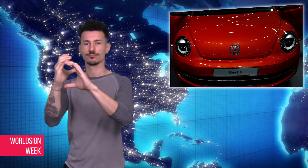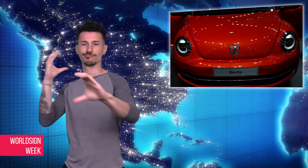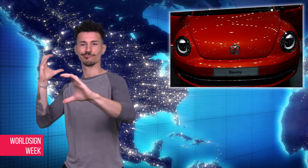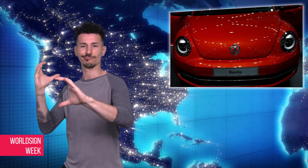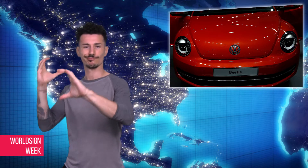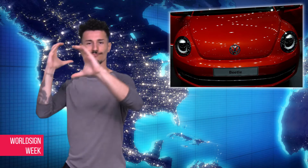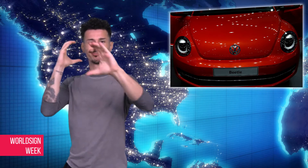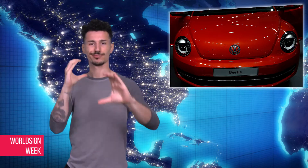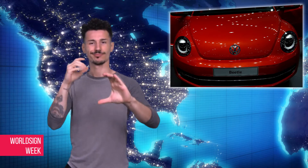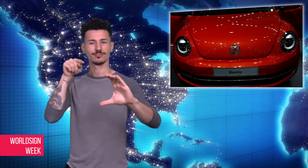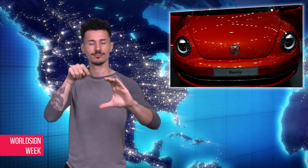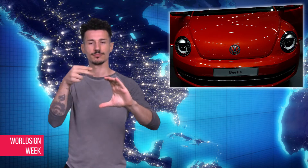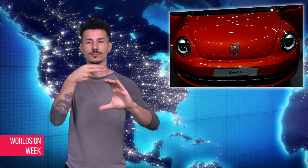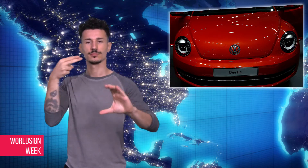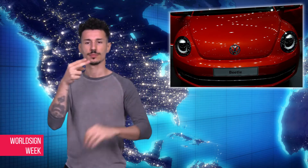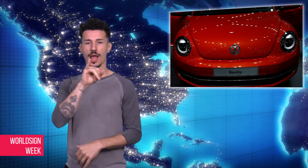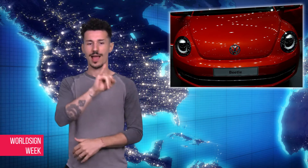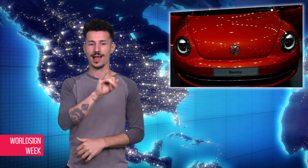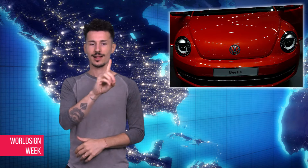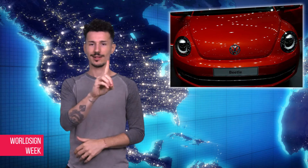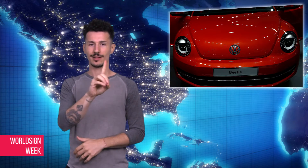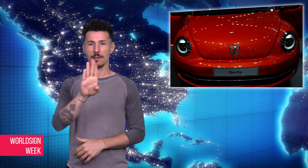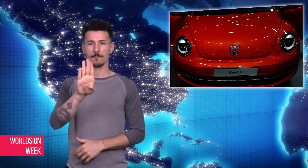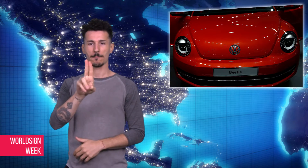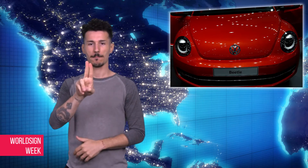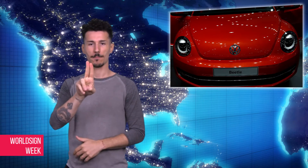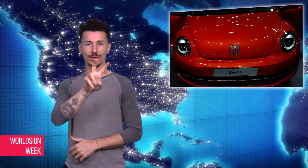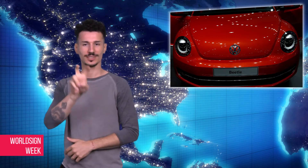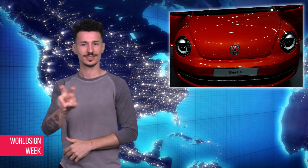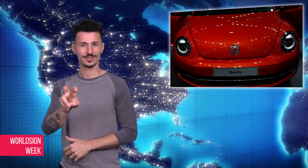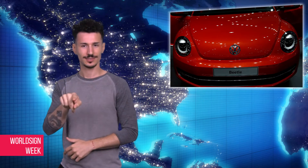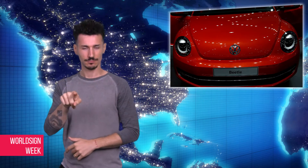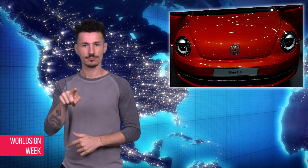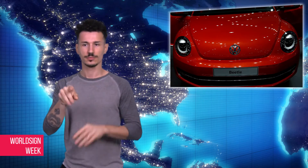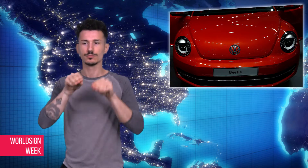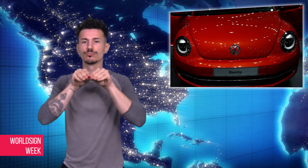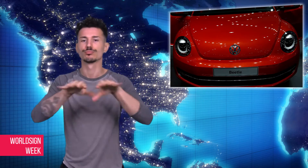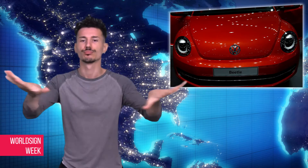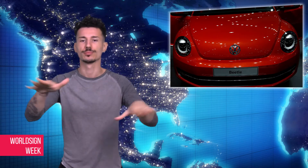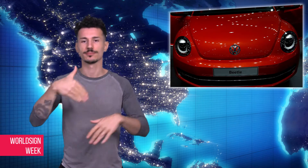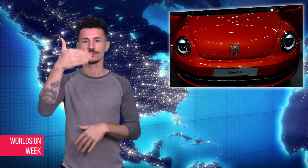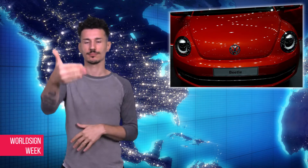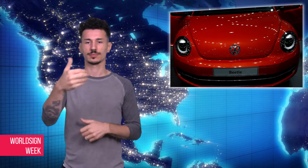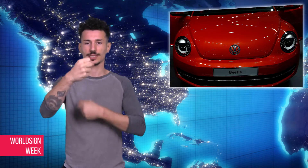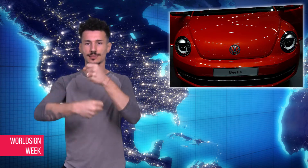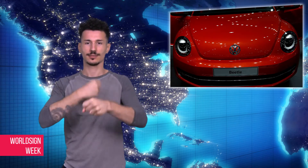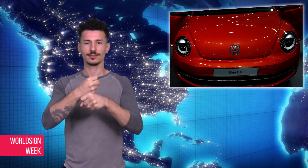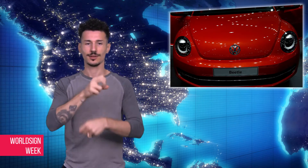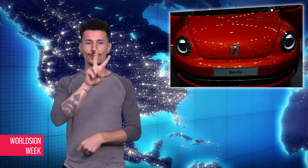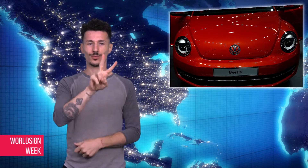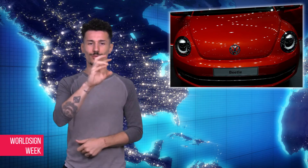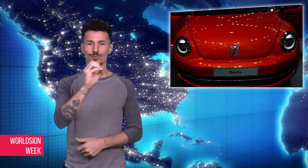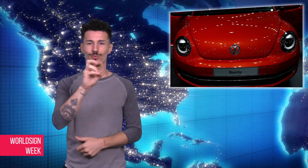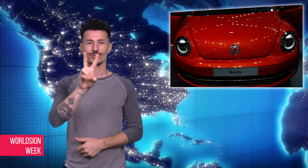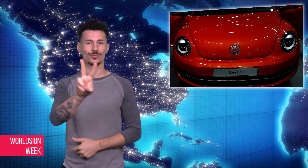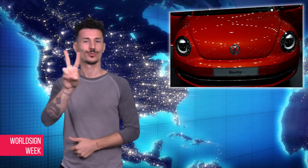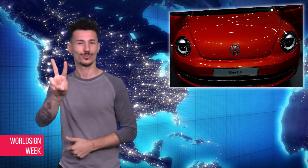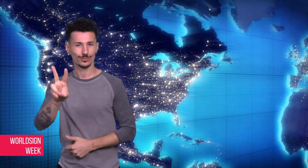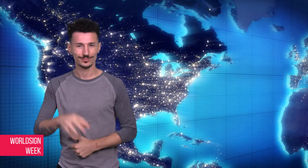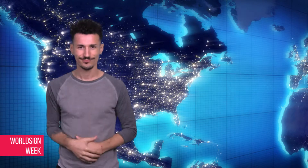in 2022 called I.D. Buzz.